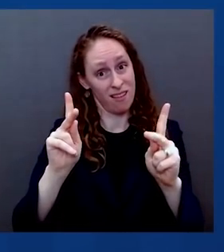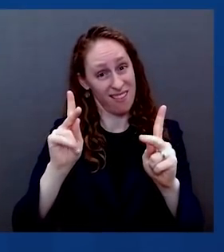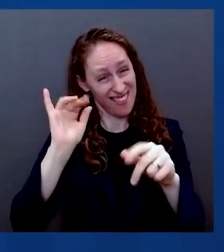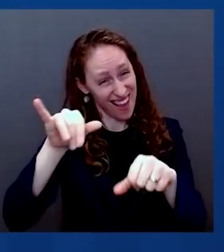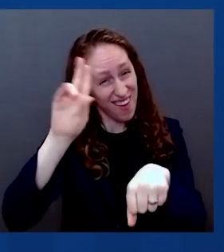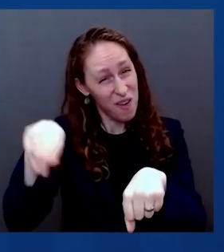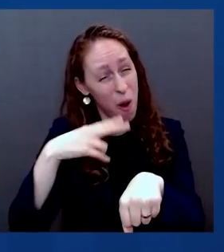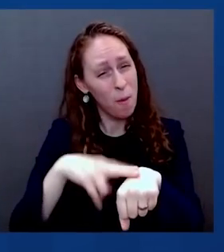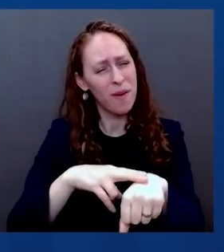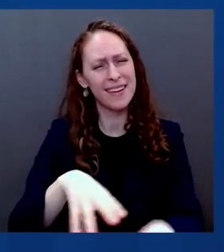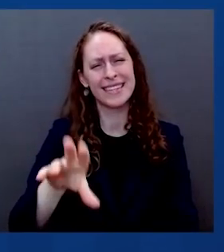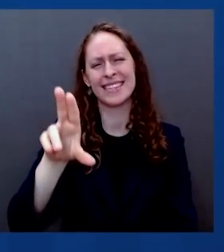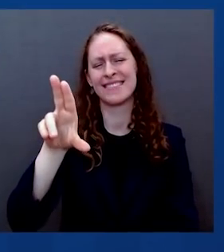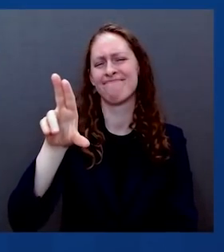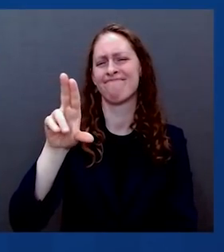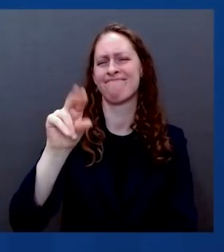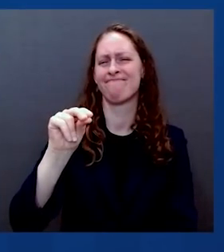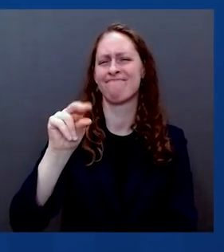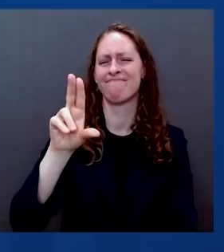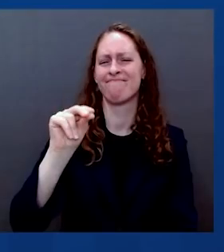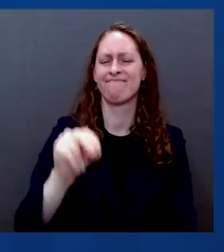to people standing in long voting lines.